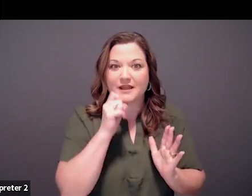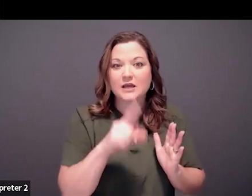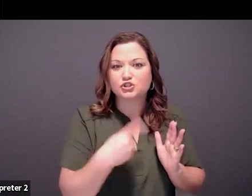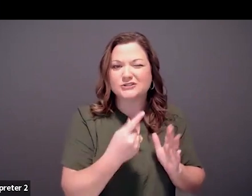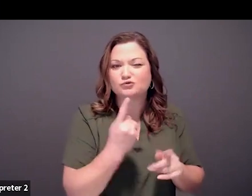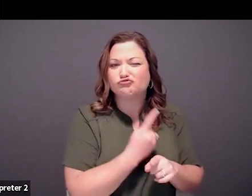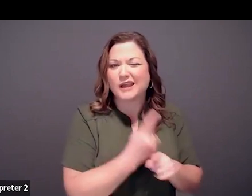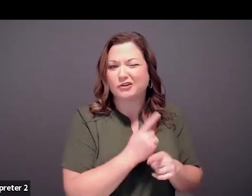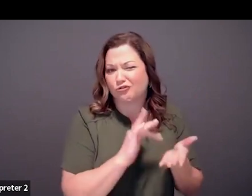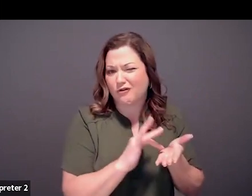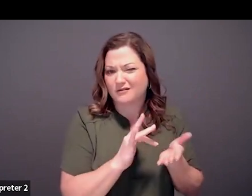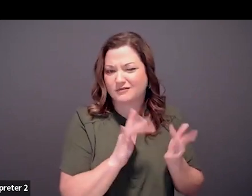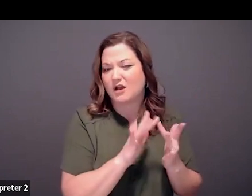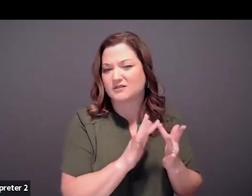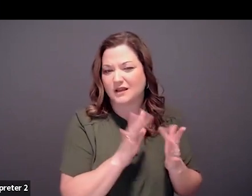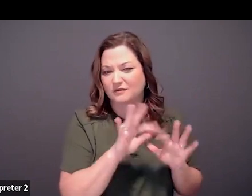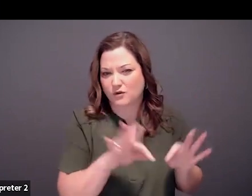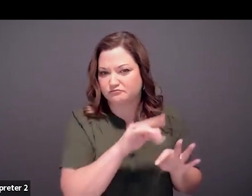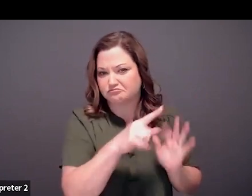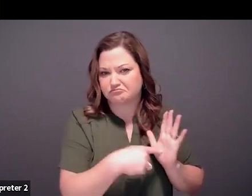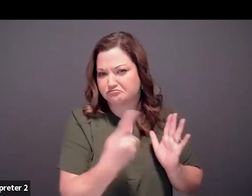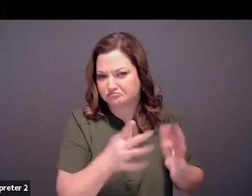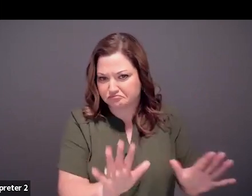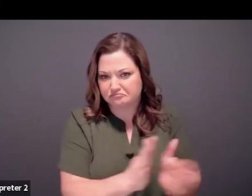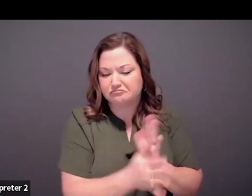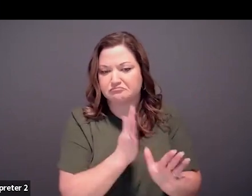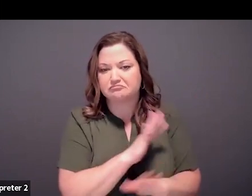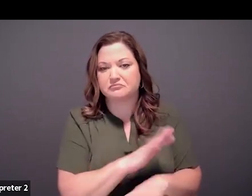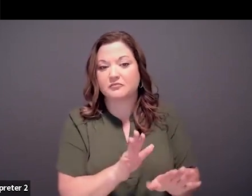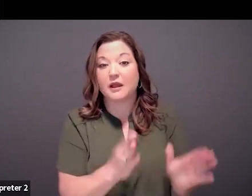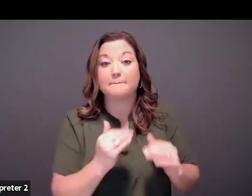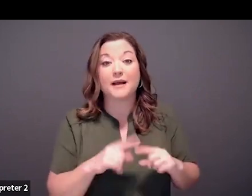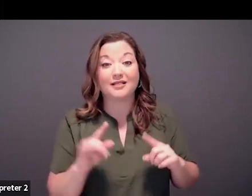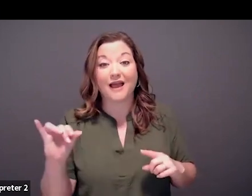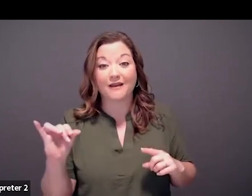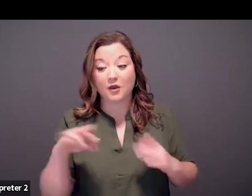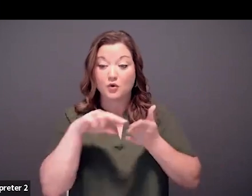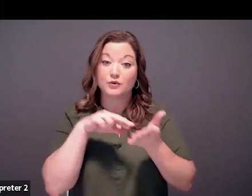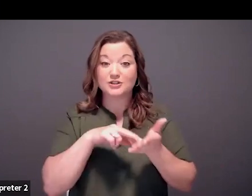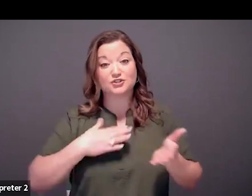which they're really going to fill out once, if they're filling out a form like register my child for something,